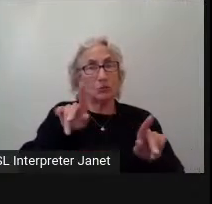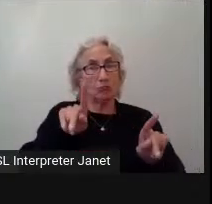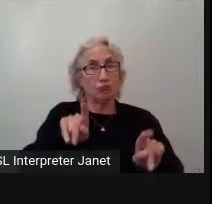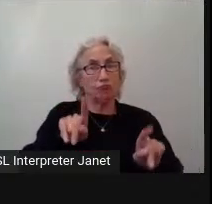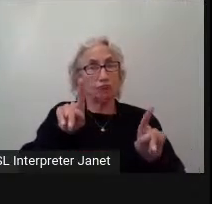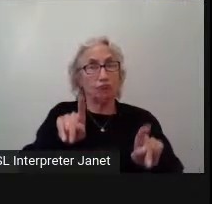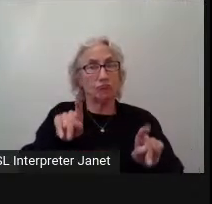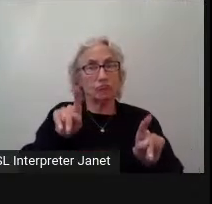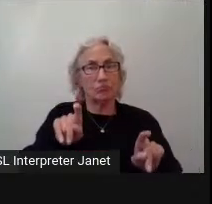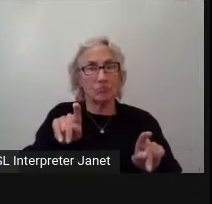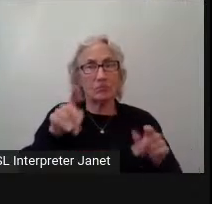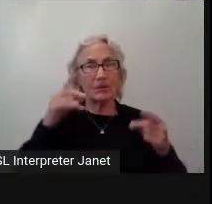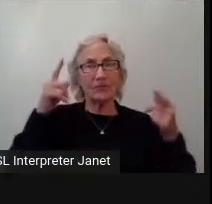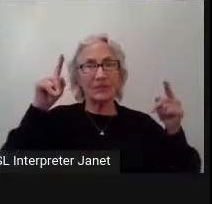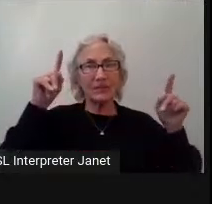can click on test accessibility button and you will see how